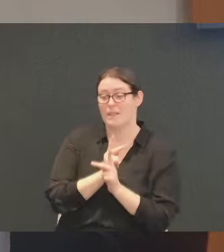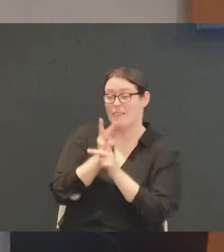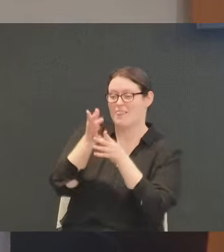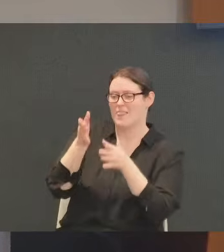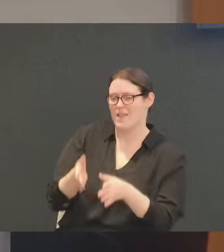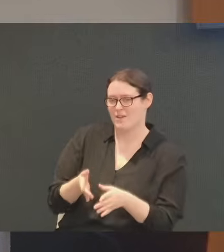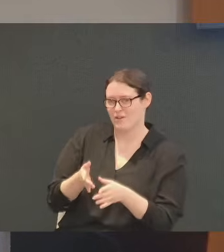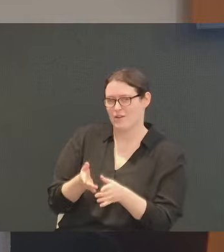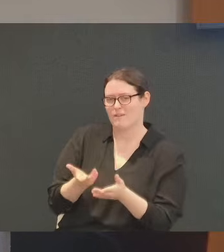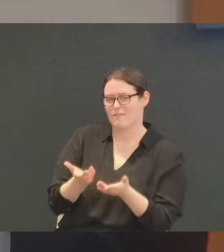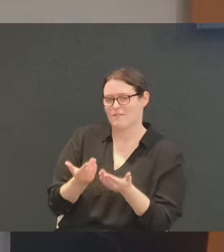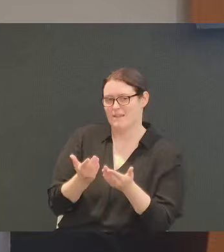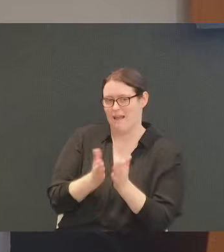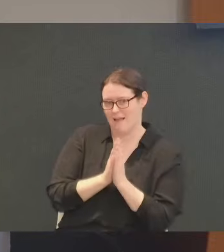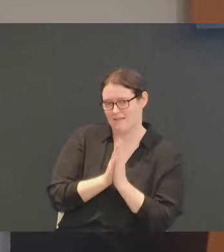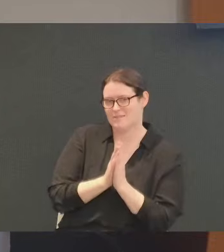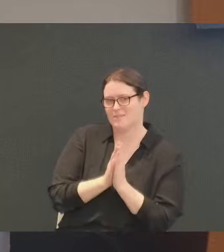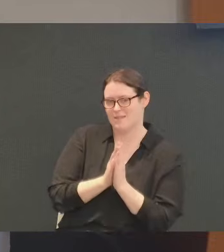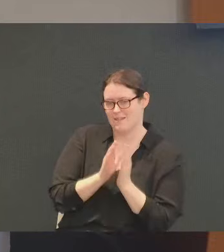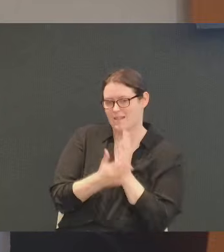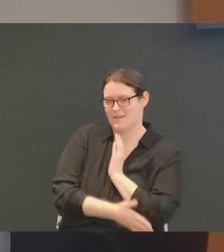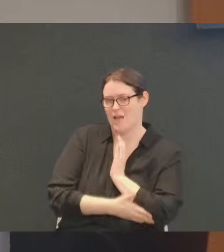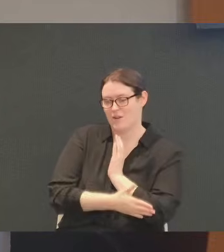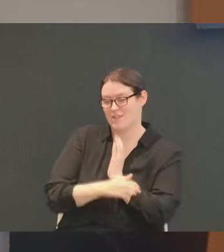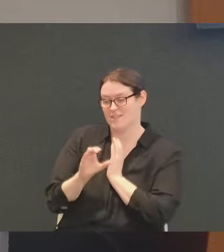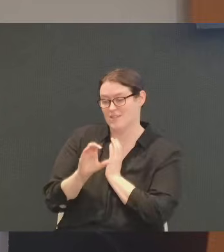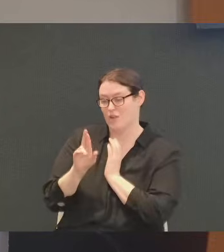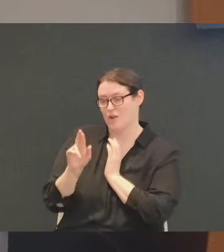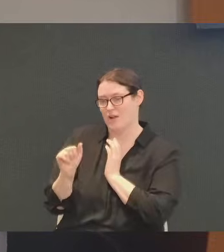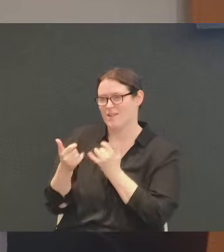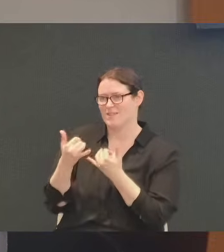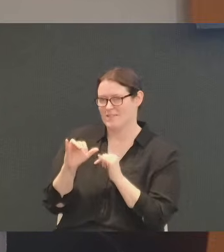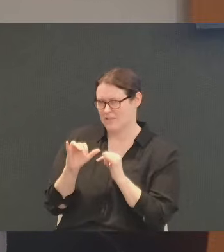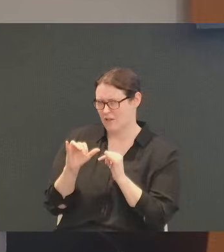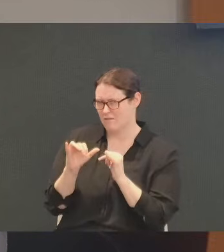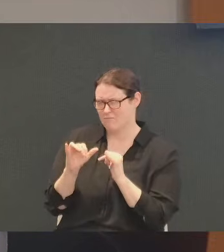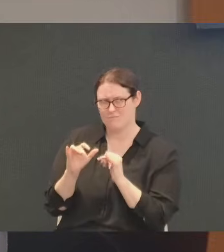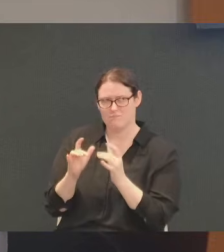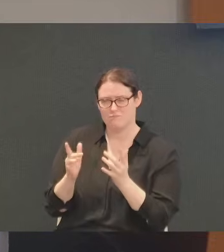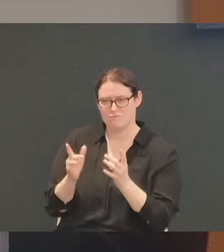county to assure that that CRA is still in effect and that's what this estoppel certificate does is